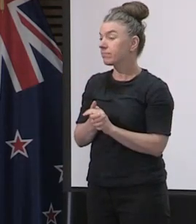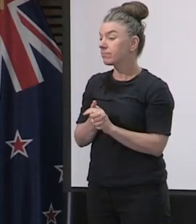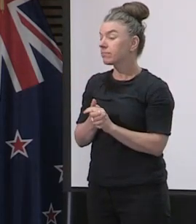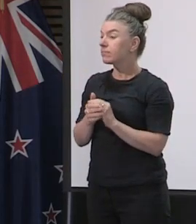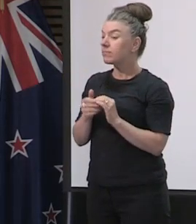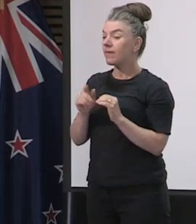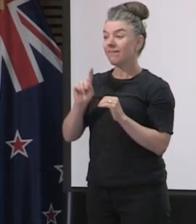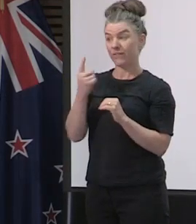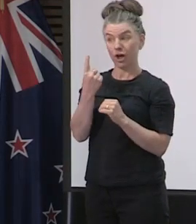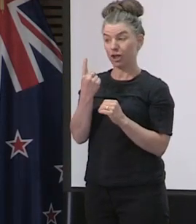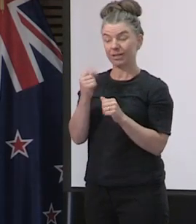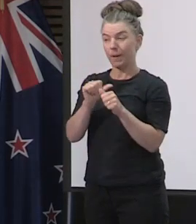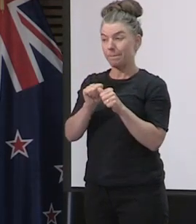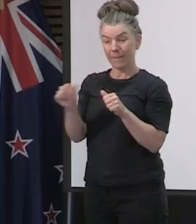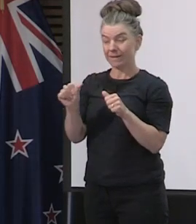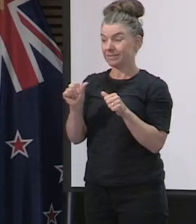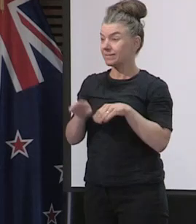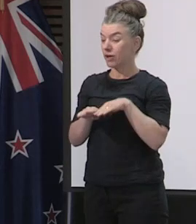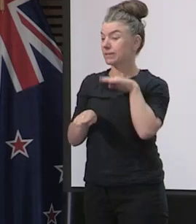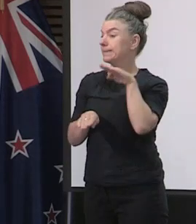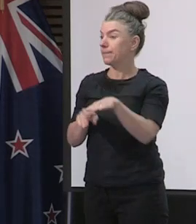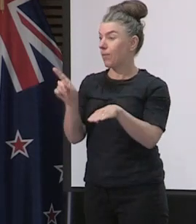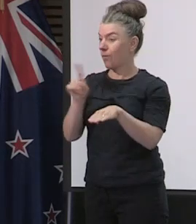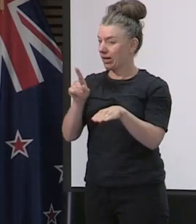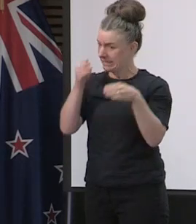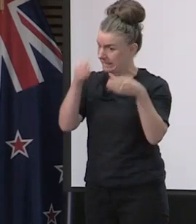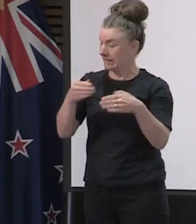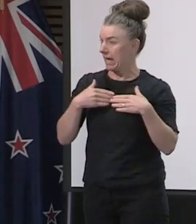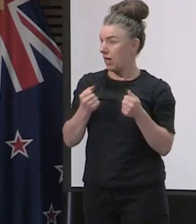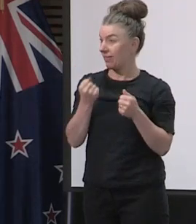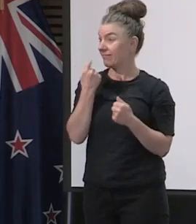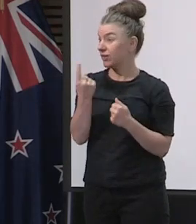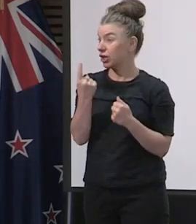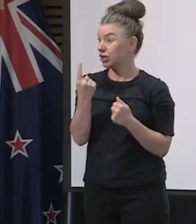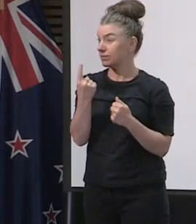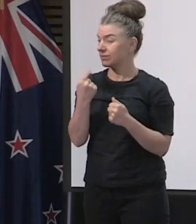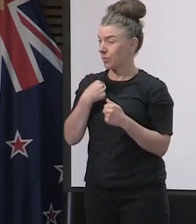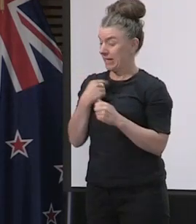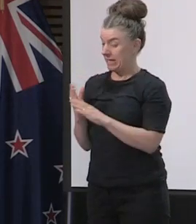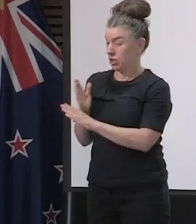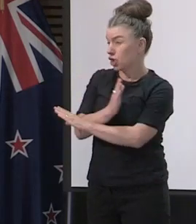tackle it. Firstly, though, the best economic response to